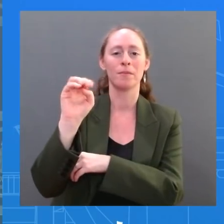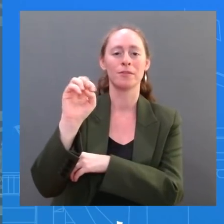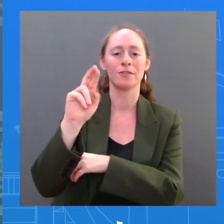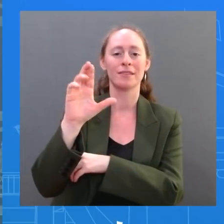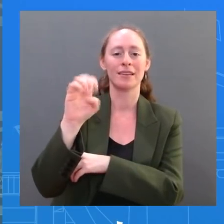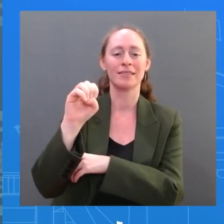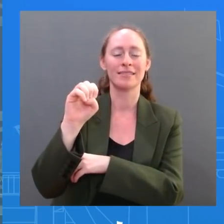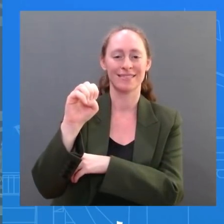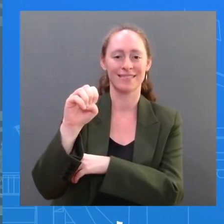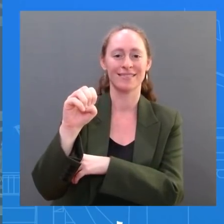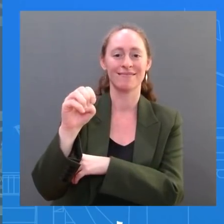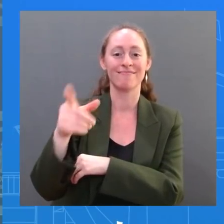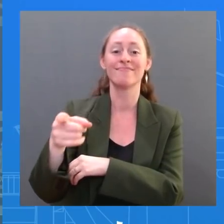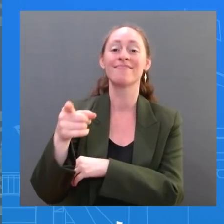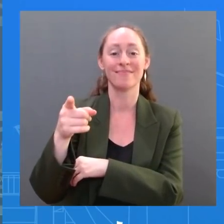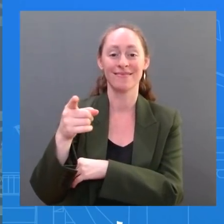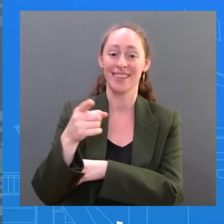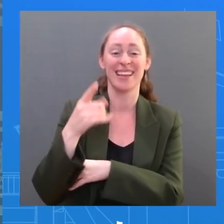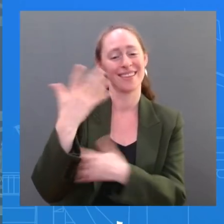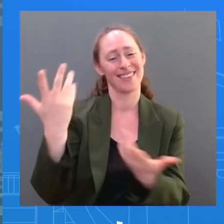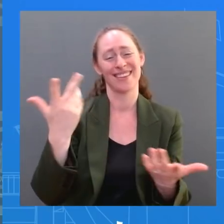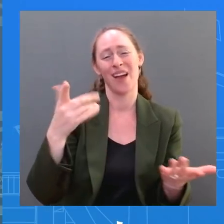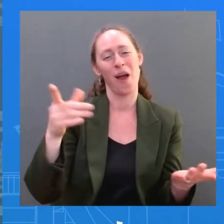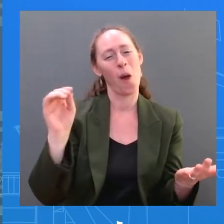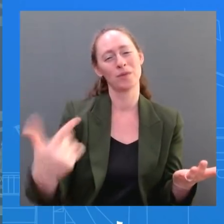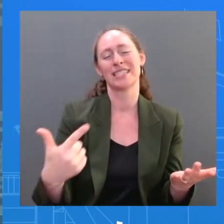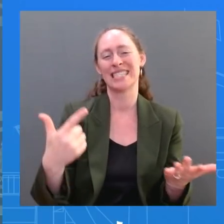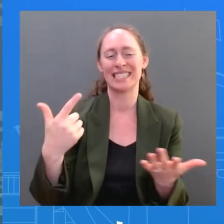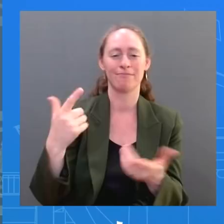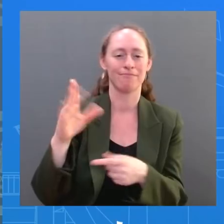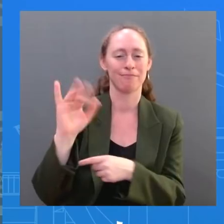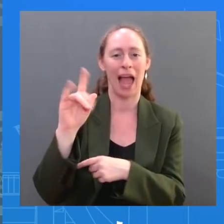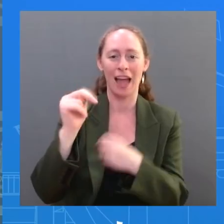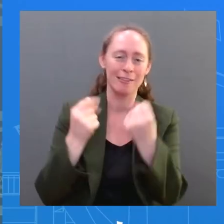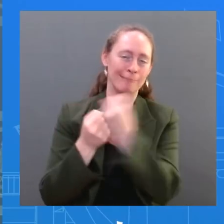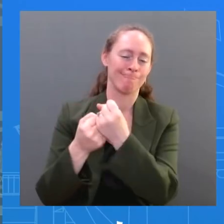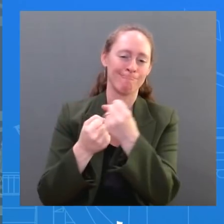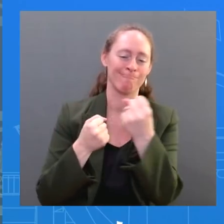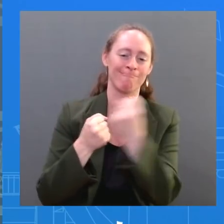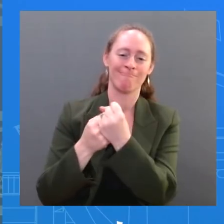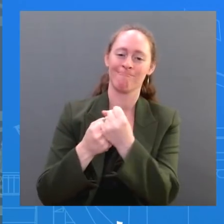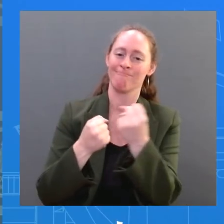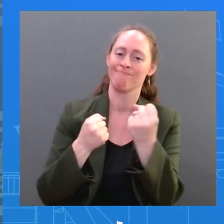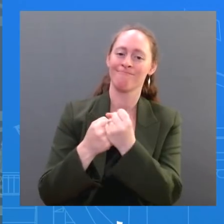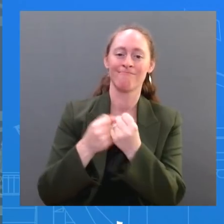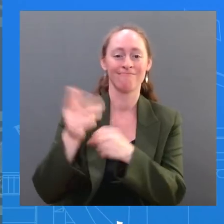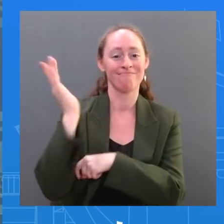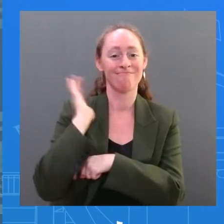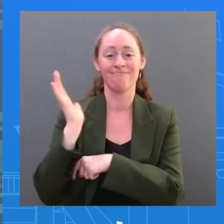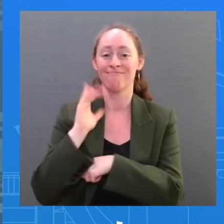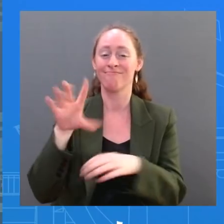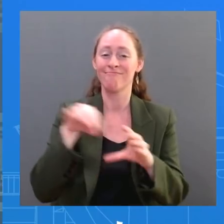She was with us on the campaign. And her tell -- intelligence, her follow through, and humor had been a gift